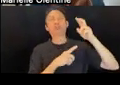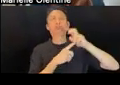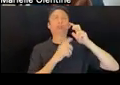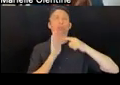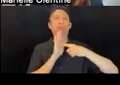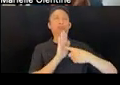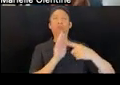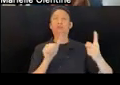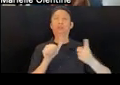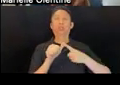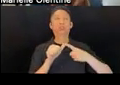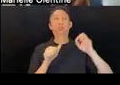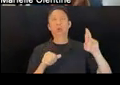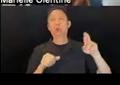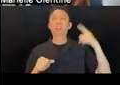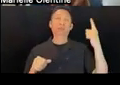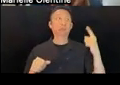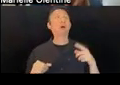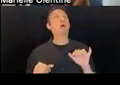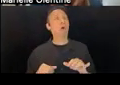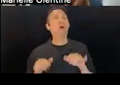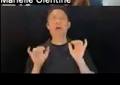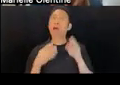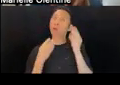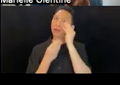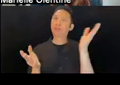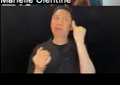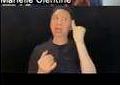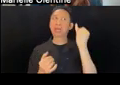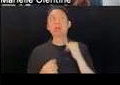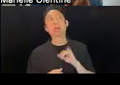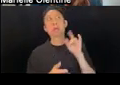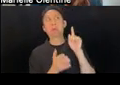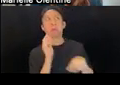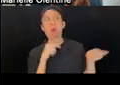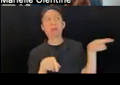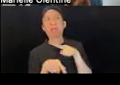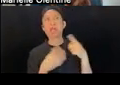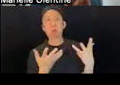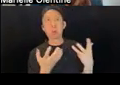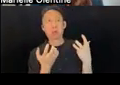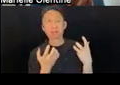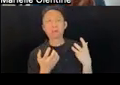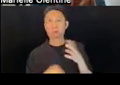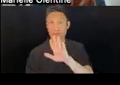essayistic film documentaries. If you have a comp that's similar in subject matter that was selected